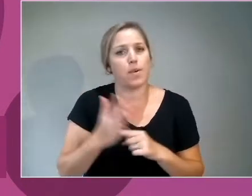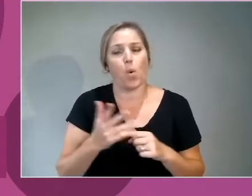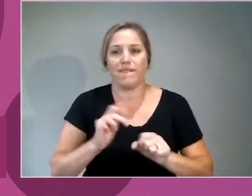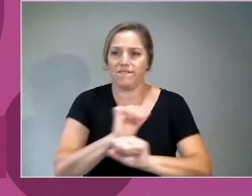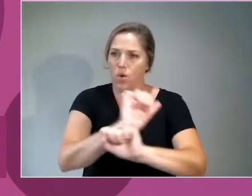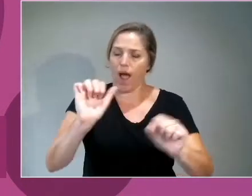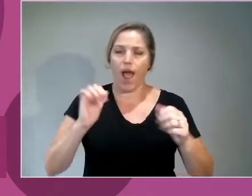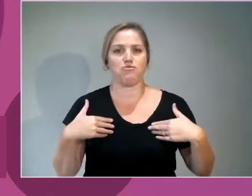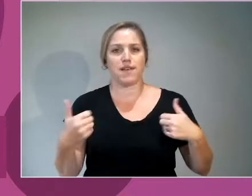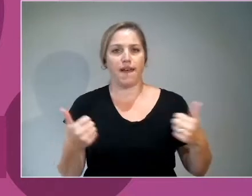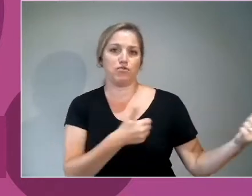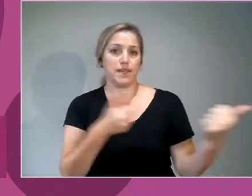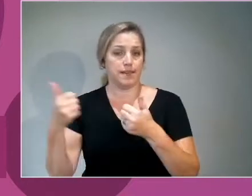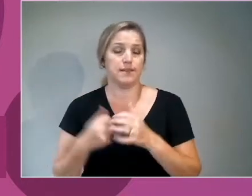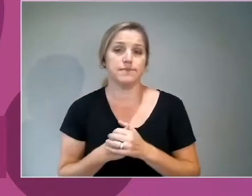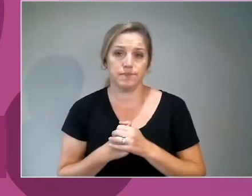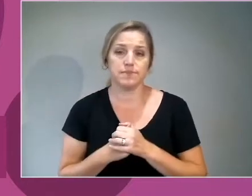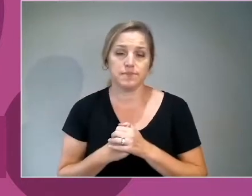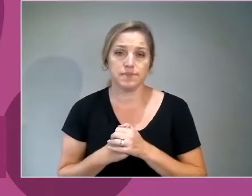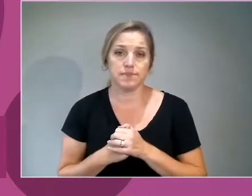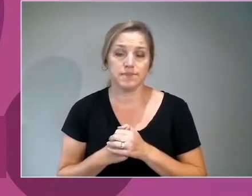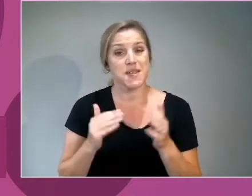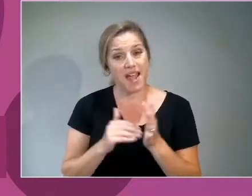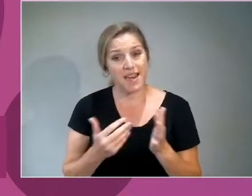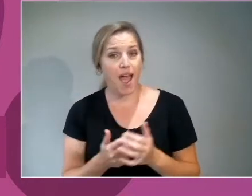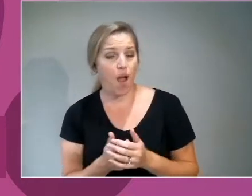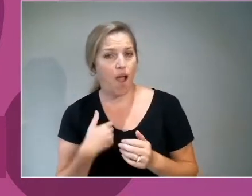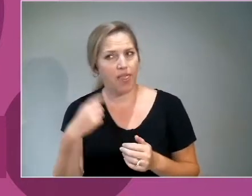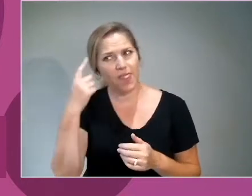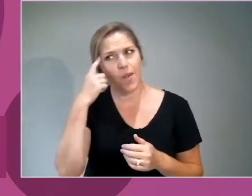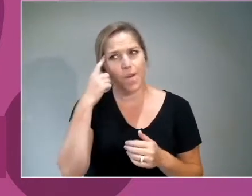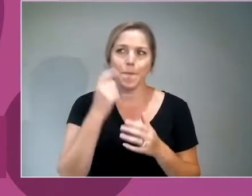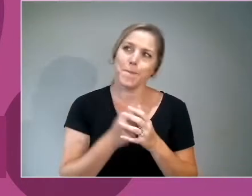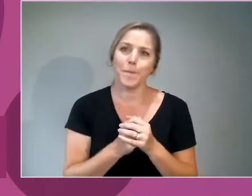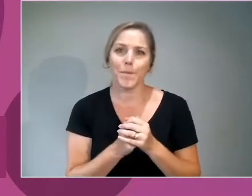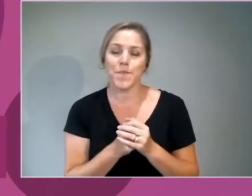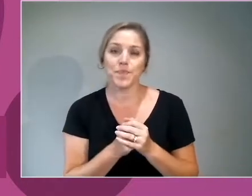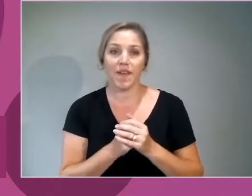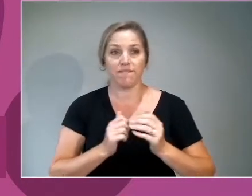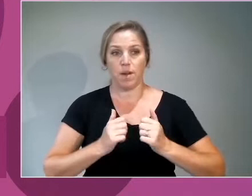What I thought that I would do for you from our reform... From our mental health and wellbeing